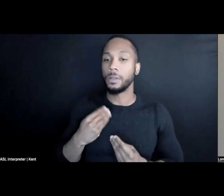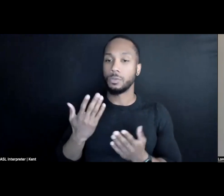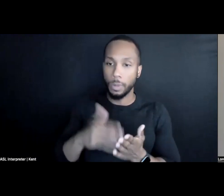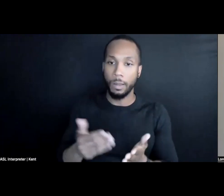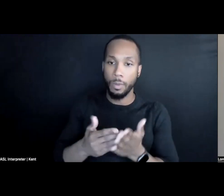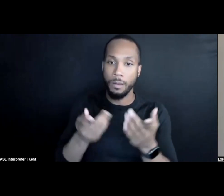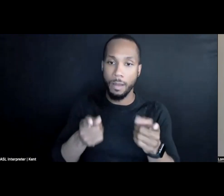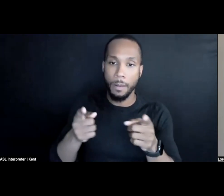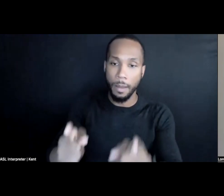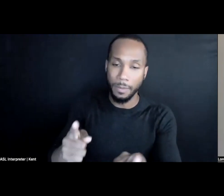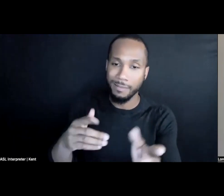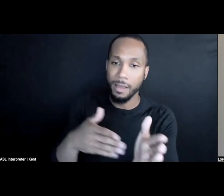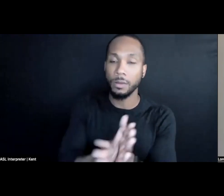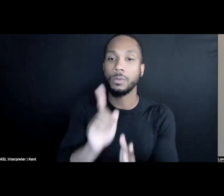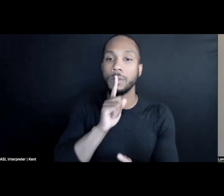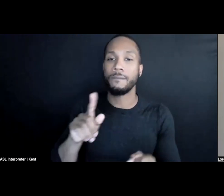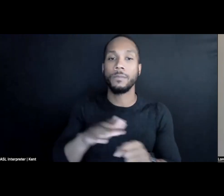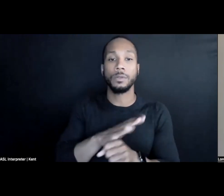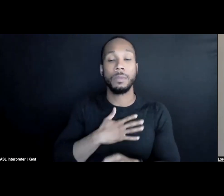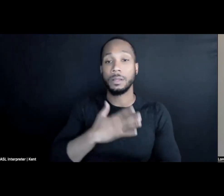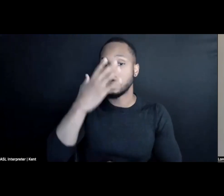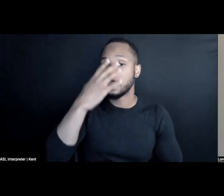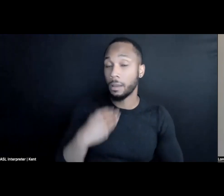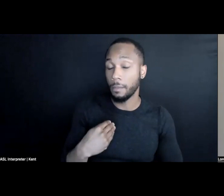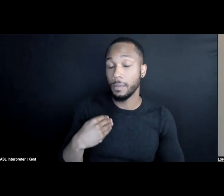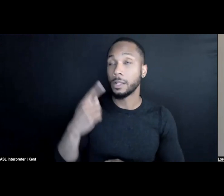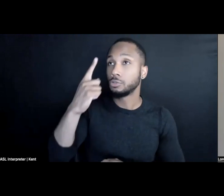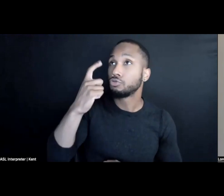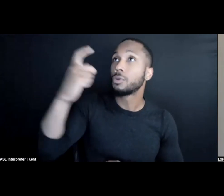echo that fills my sleep, and I end up dreaming of the stars I’ll